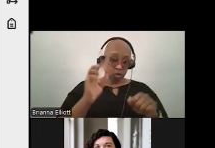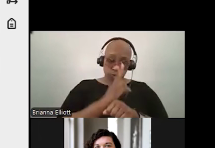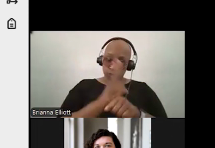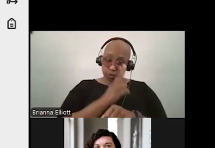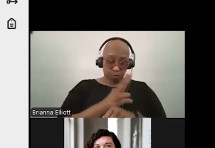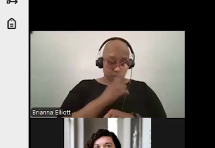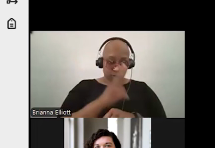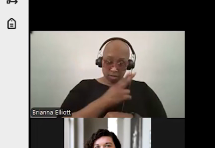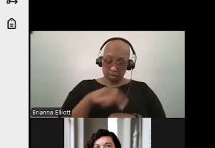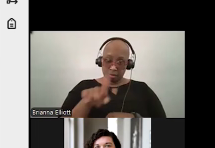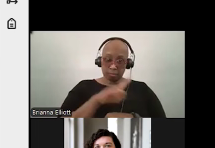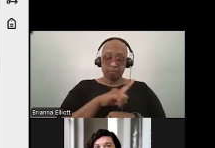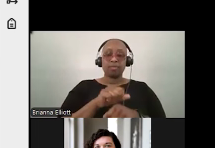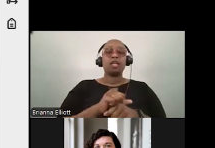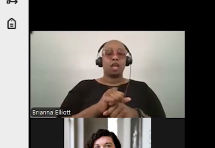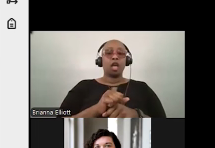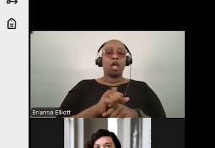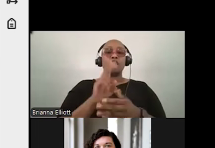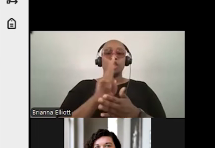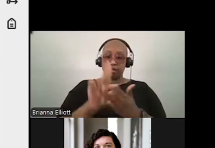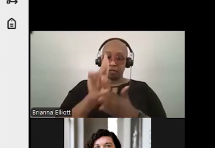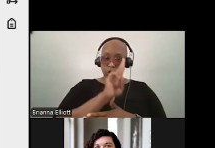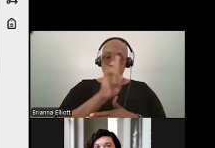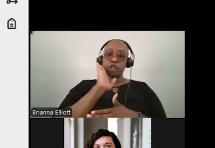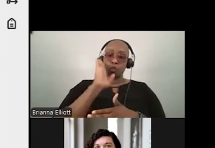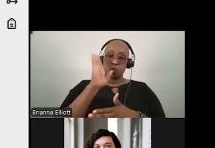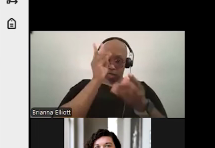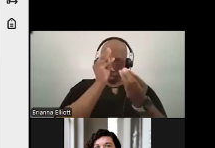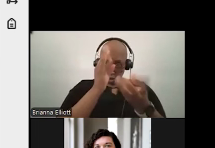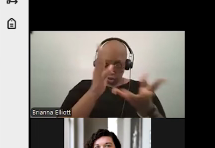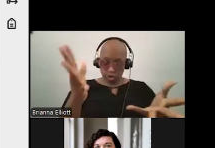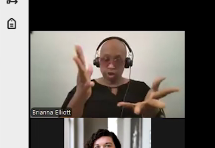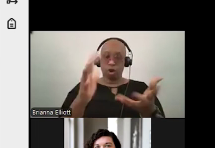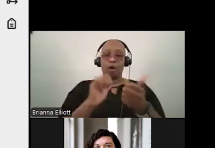come from your universities hopefully soon about how you should be accessing that software and